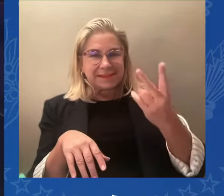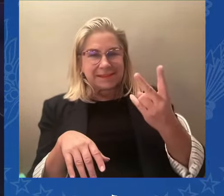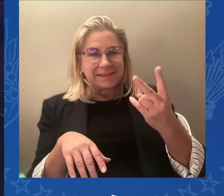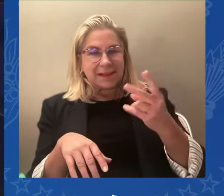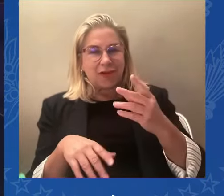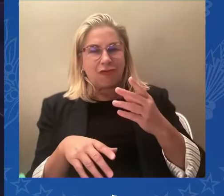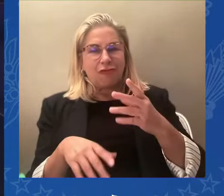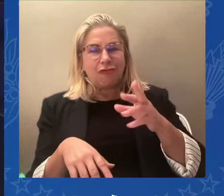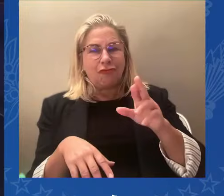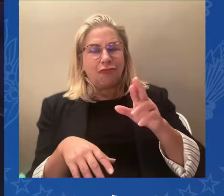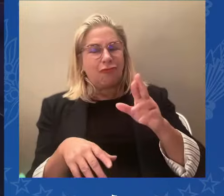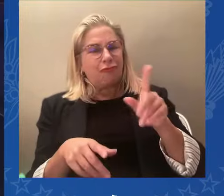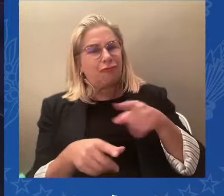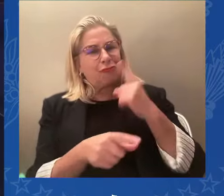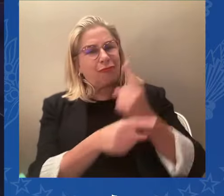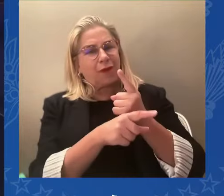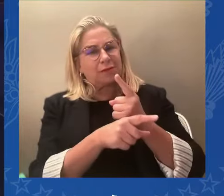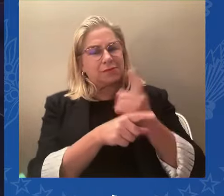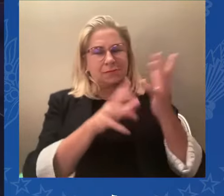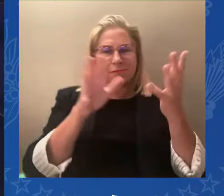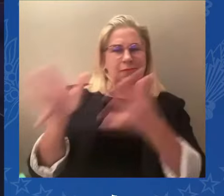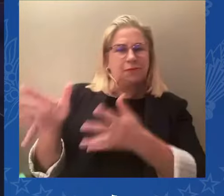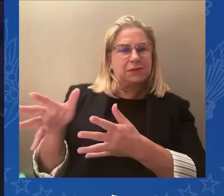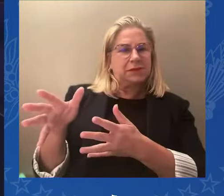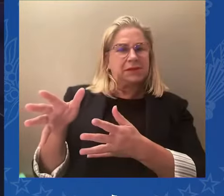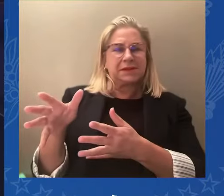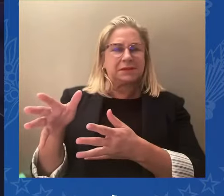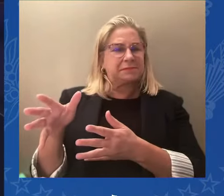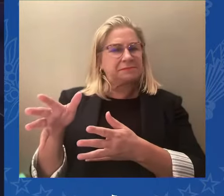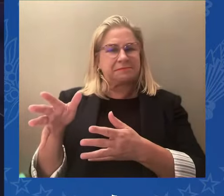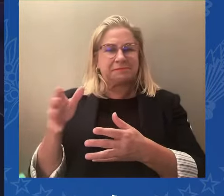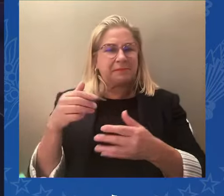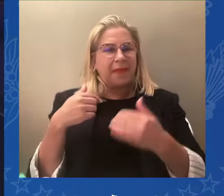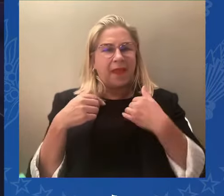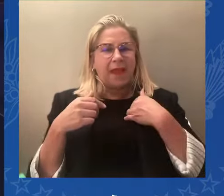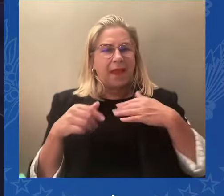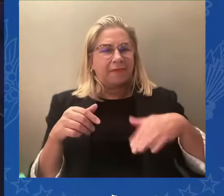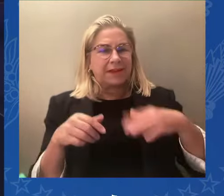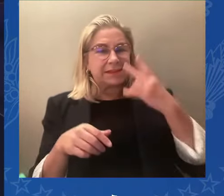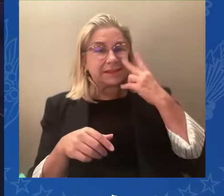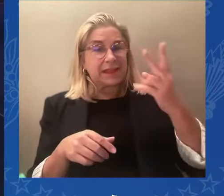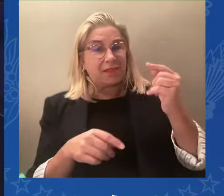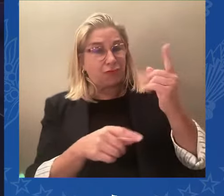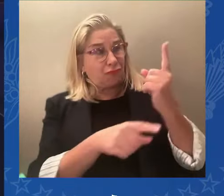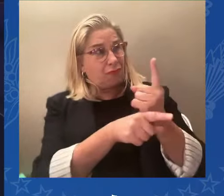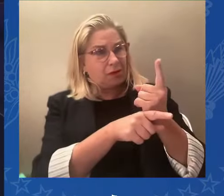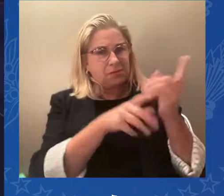“I have not seen the righteous forsaken.” In 1971, as a 28-year-old kid,